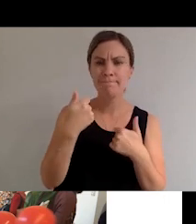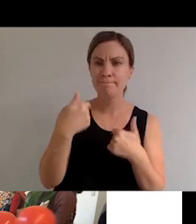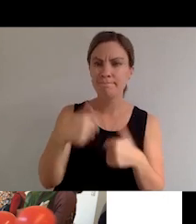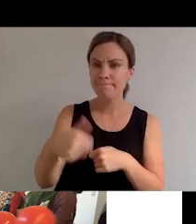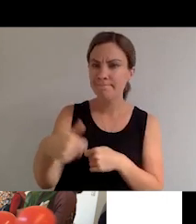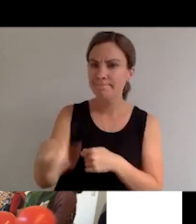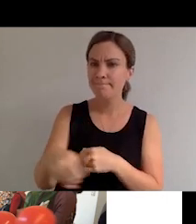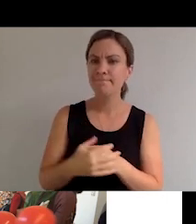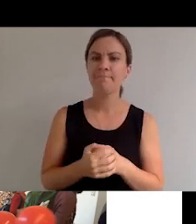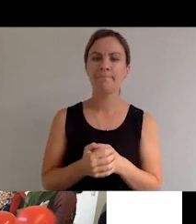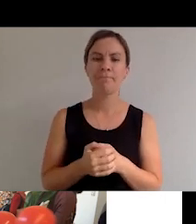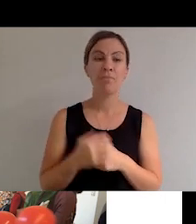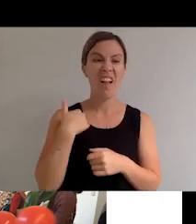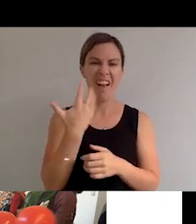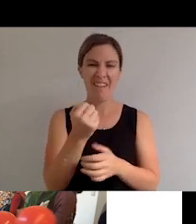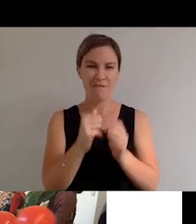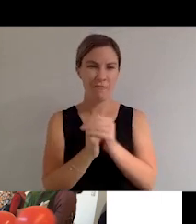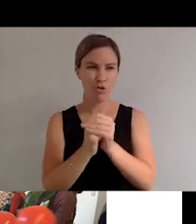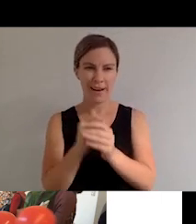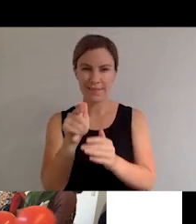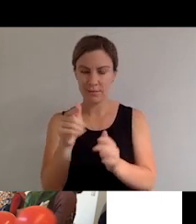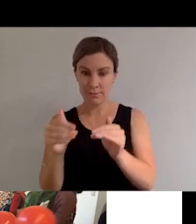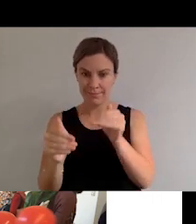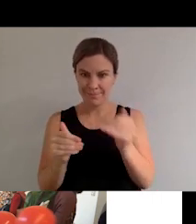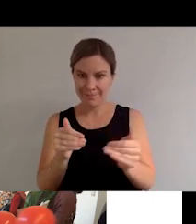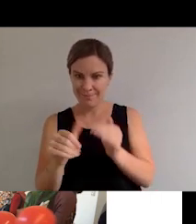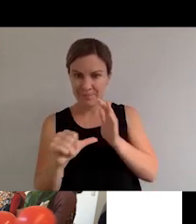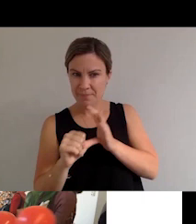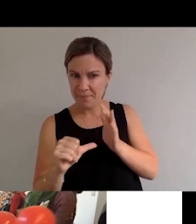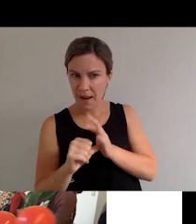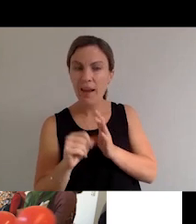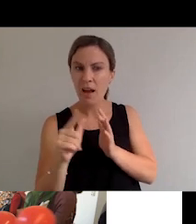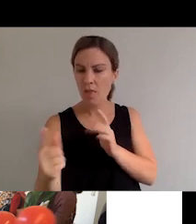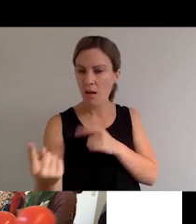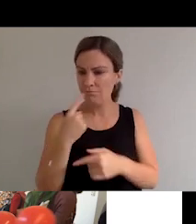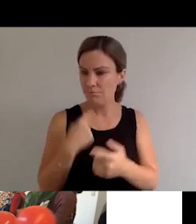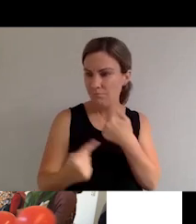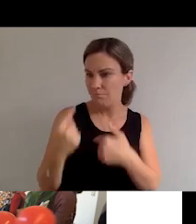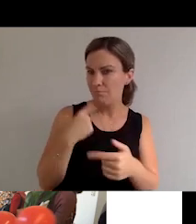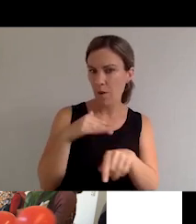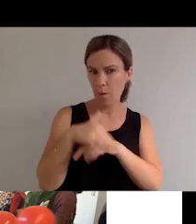And I rang that friend and asked them for the best advice that I could get. Direct debit - this is what I was saying before.